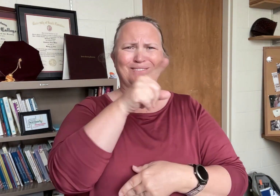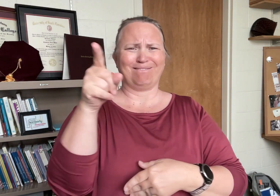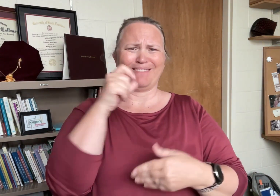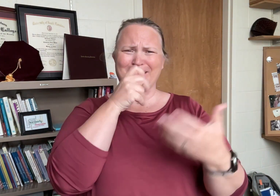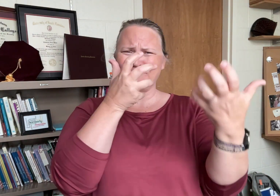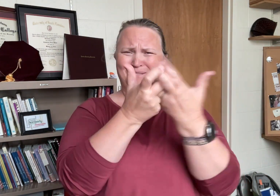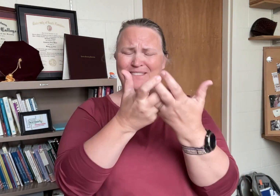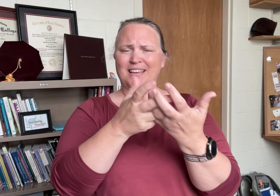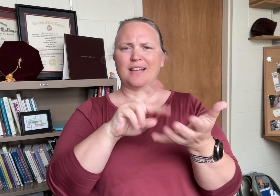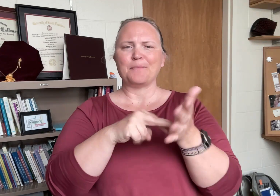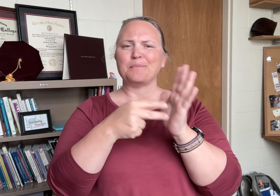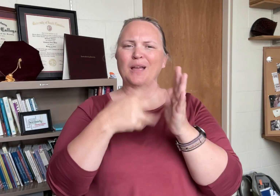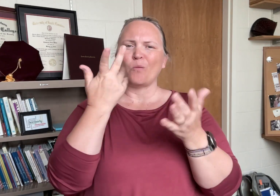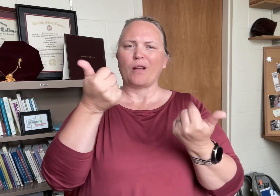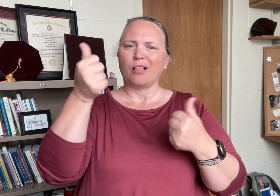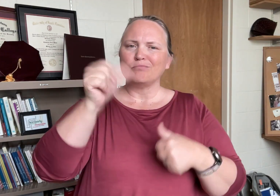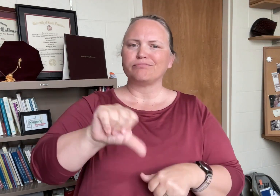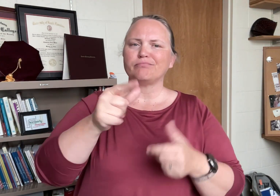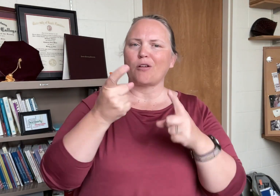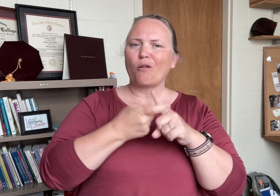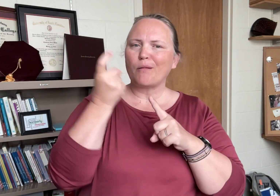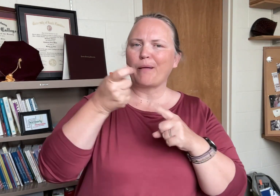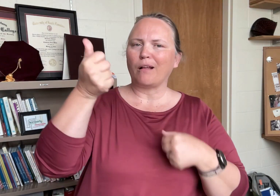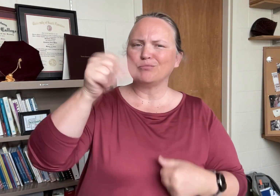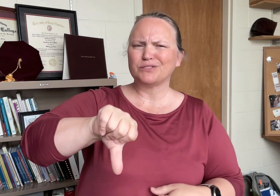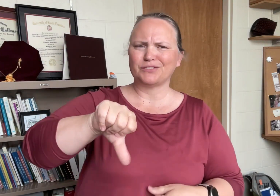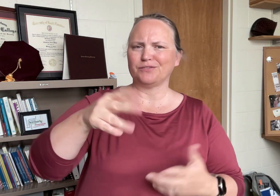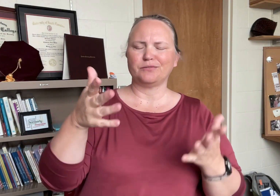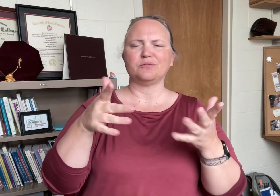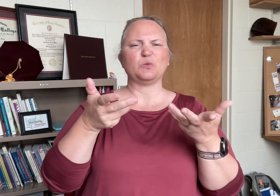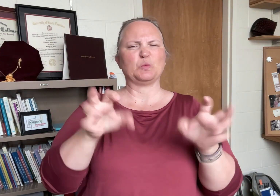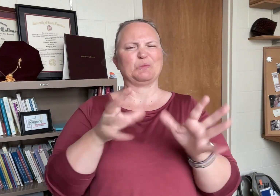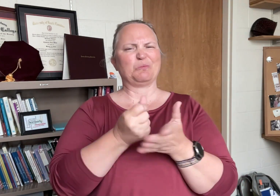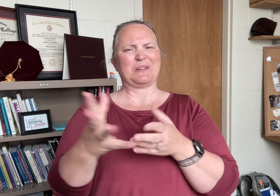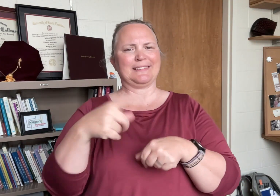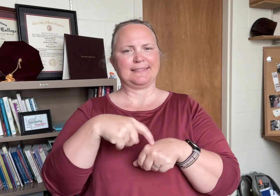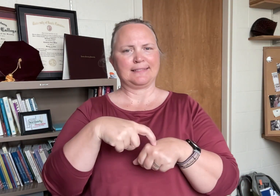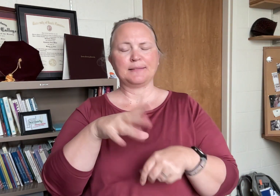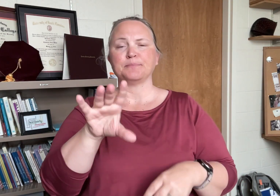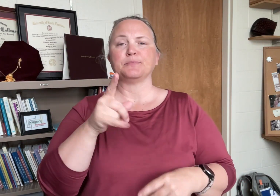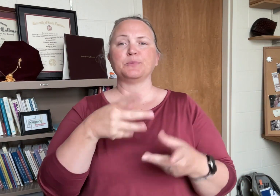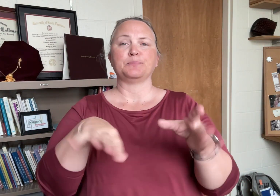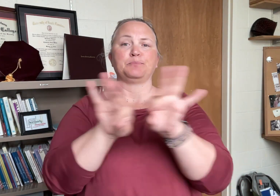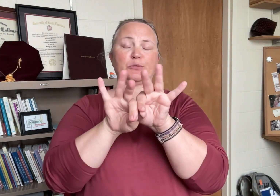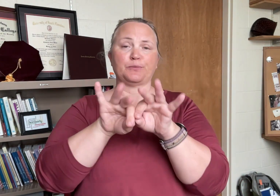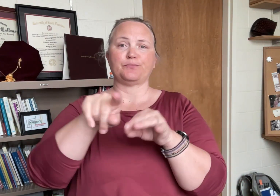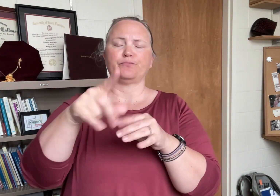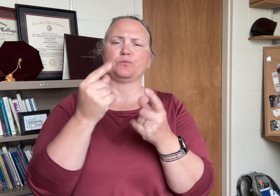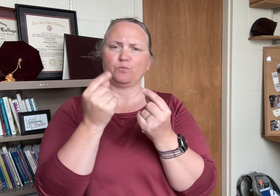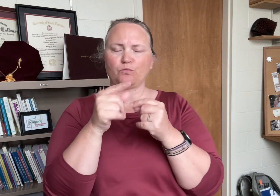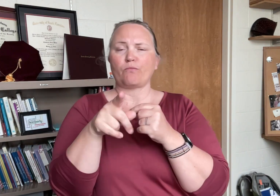submit to any old journal because if it's not a good fit, it's going to be an automatic rejection and you don't want to waste your time in that way.